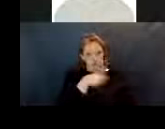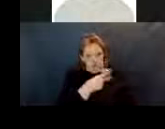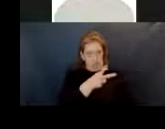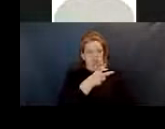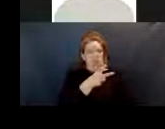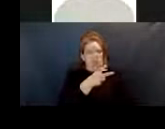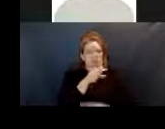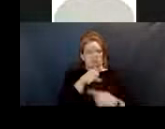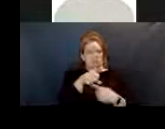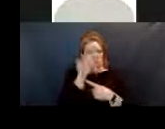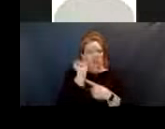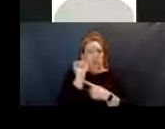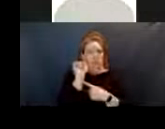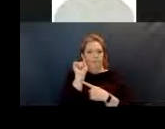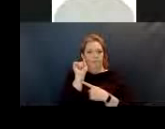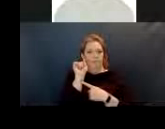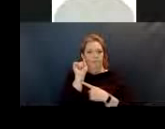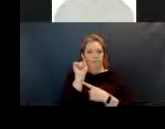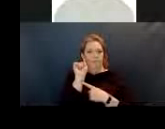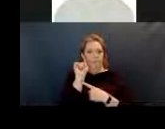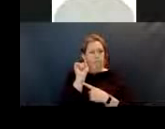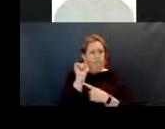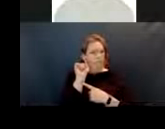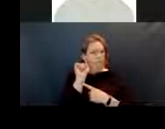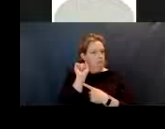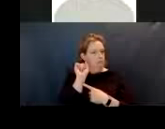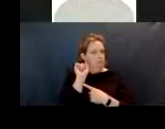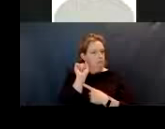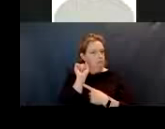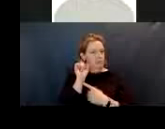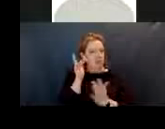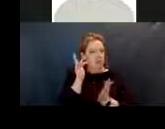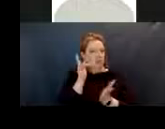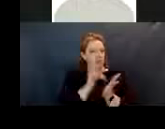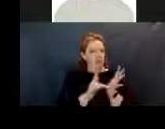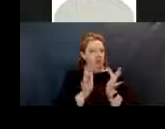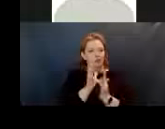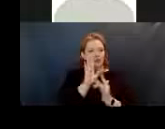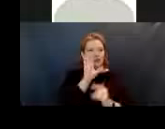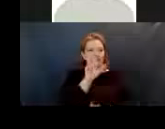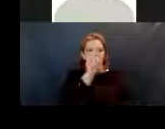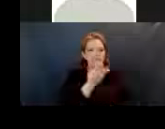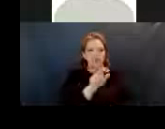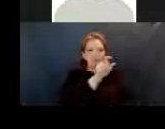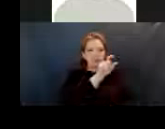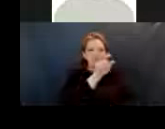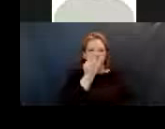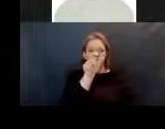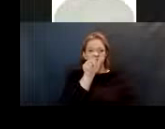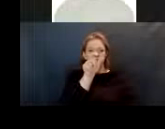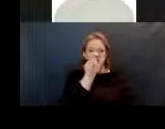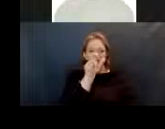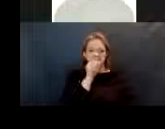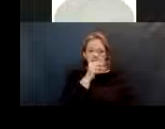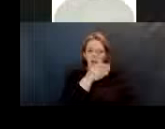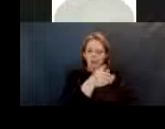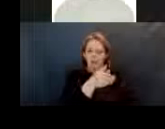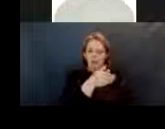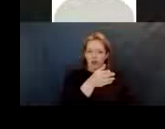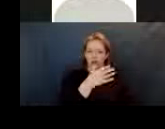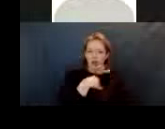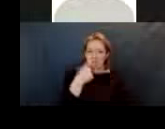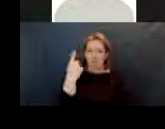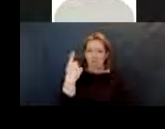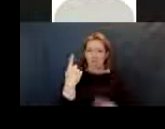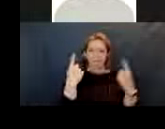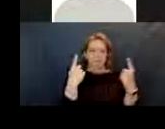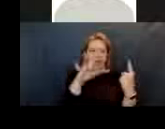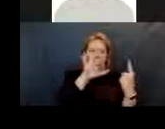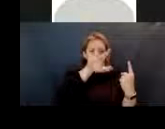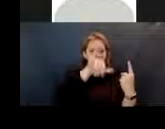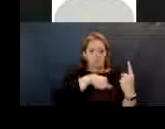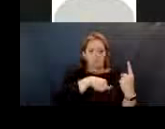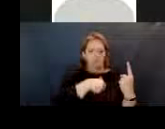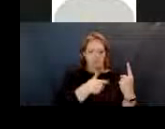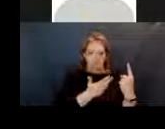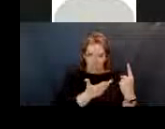Jesus's cross is not in the middle, but I liked it, I like the disorder of it.